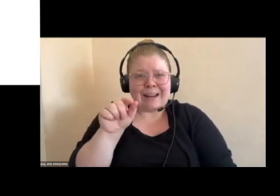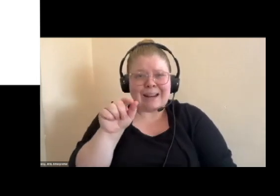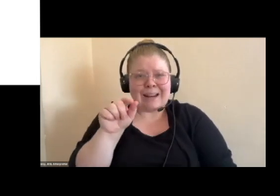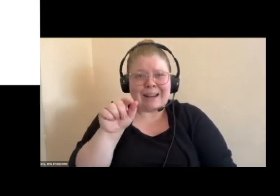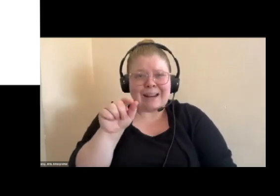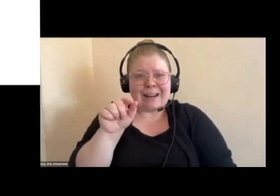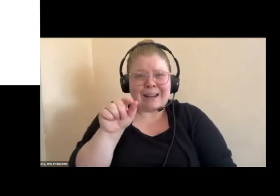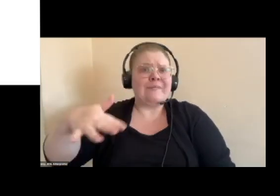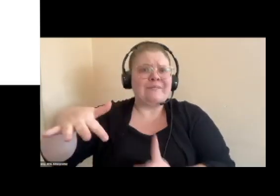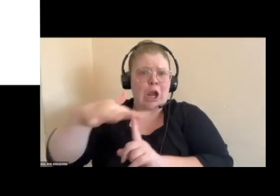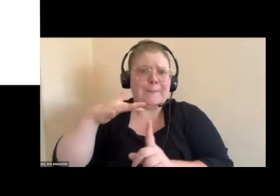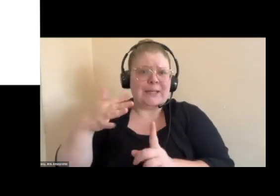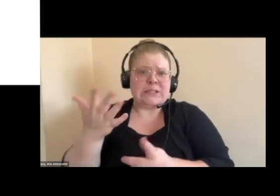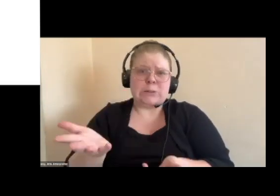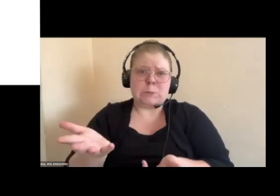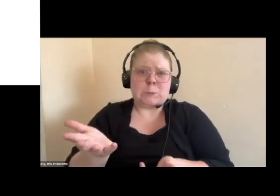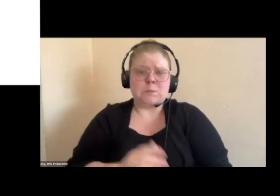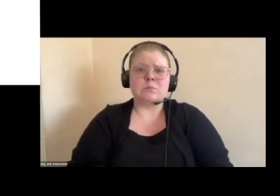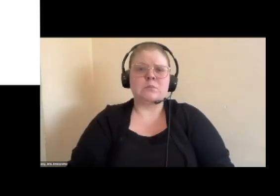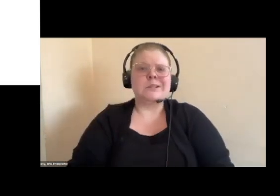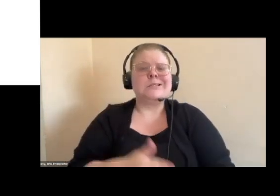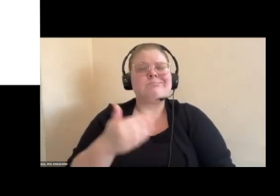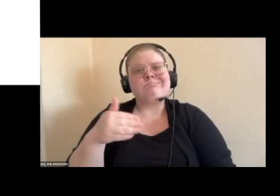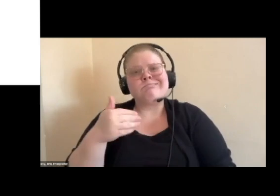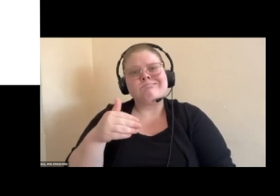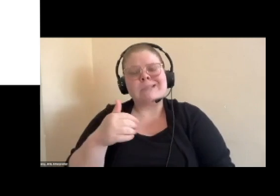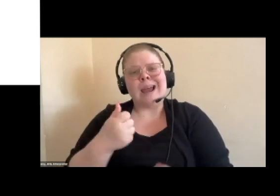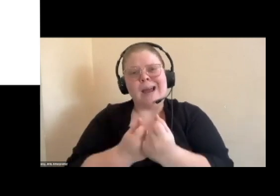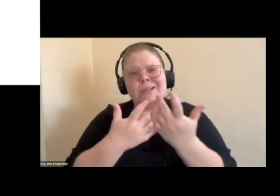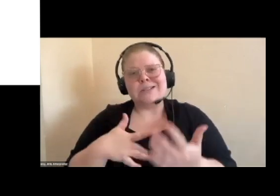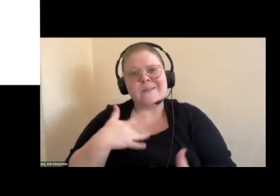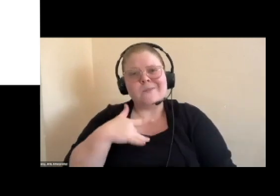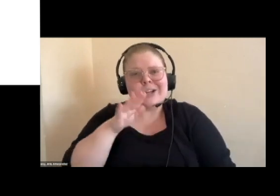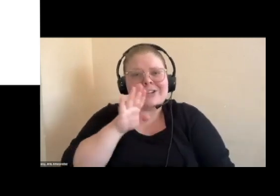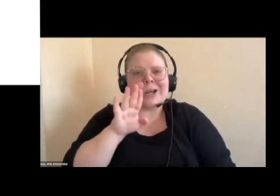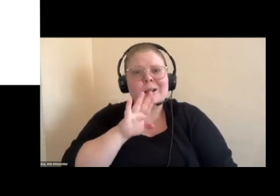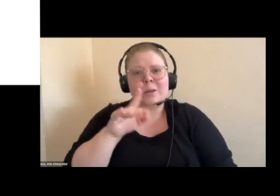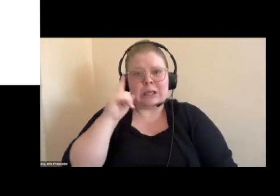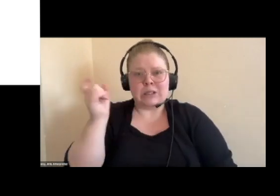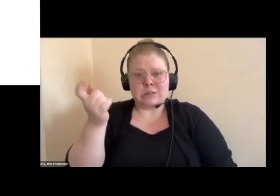And this was really frustrating to the advocates, because policy was being made and there